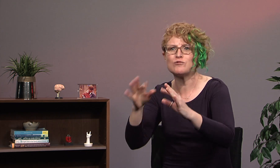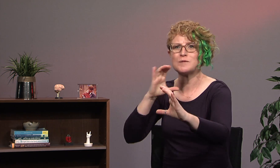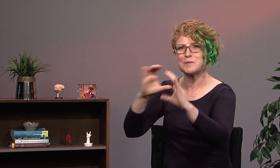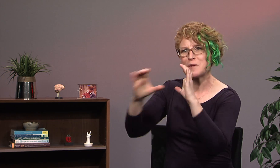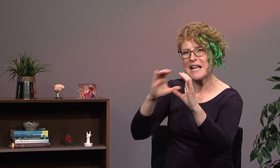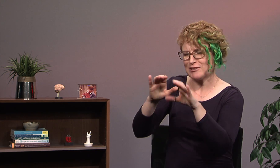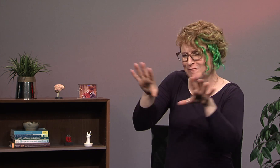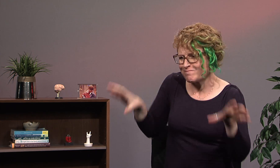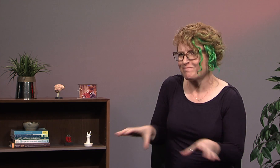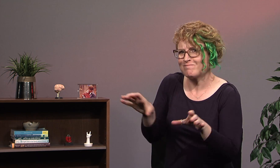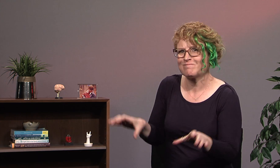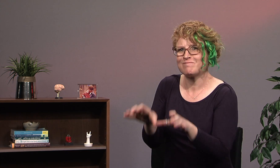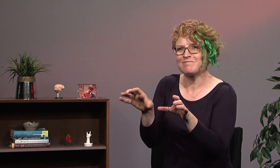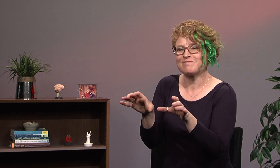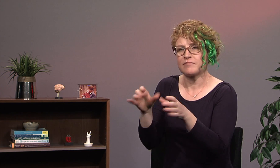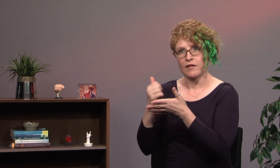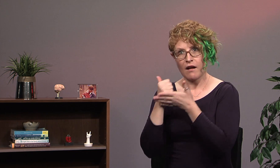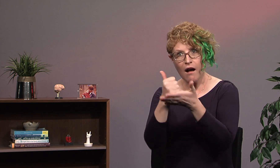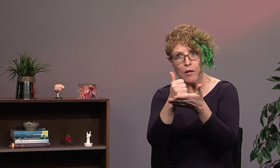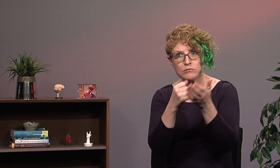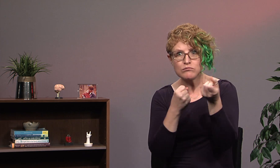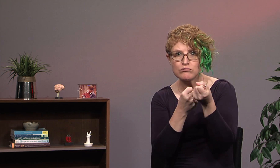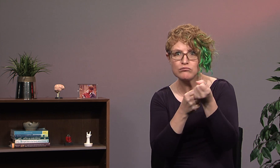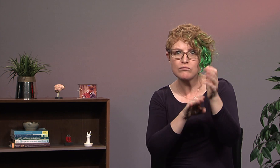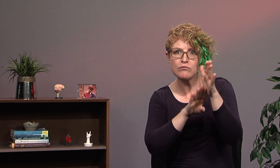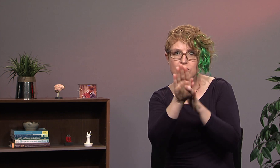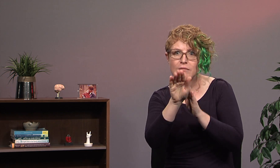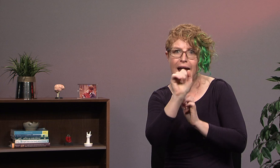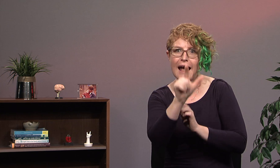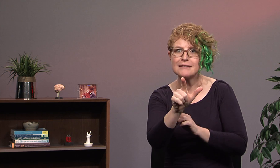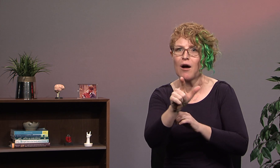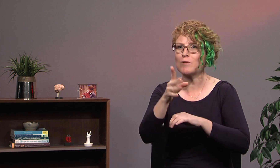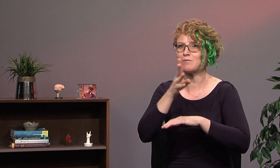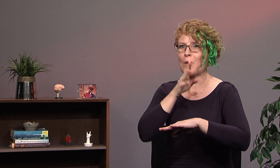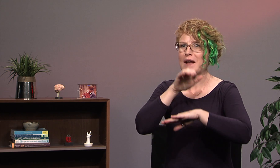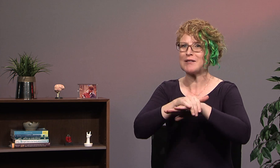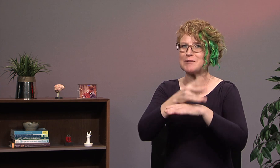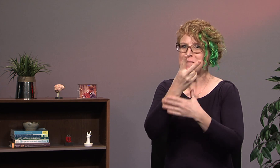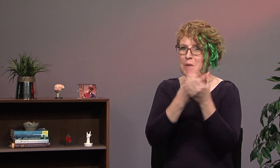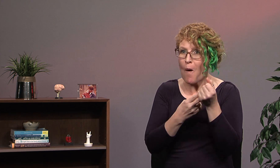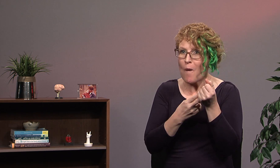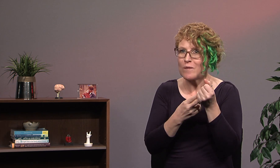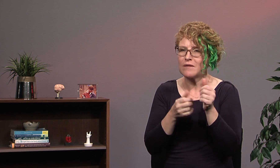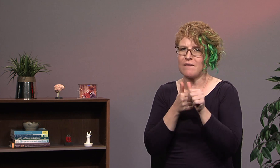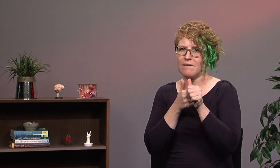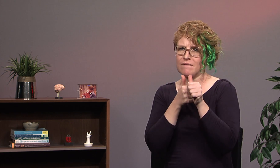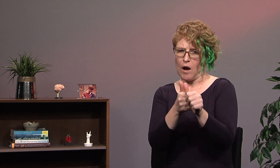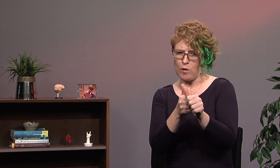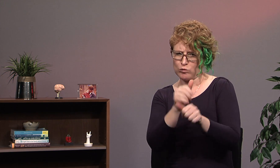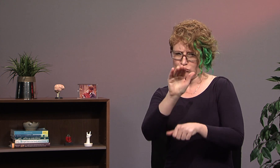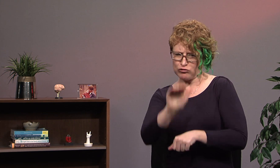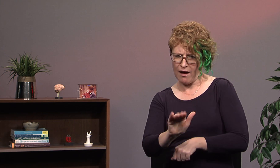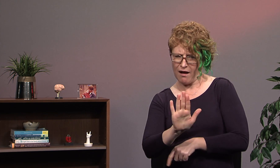and use of both ASL and spoken English. This research-driven approach is responsive to the individual characteristics